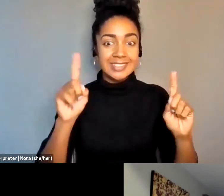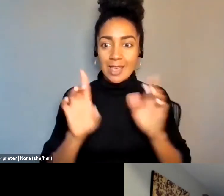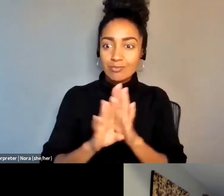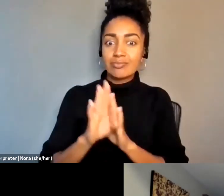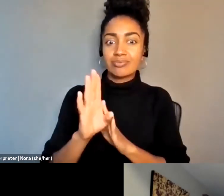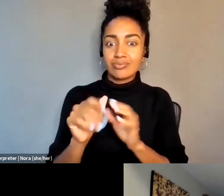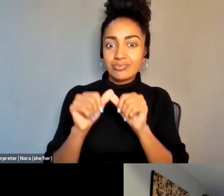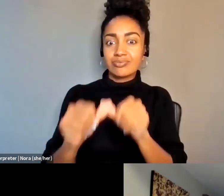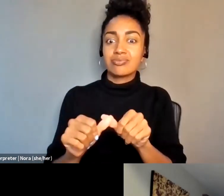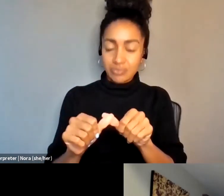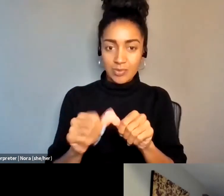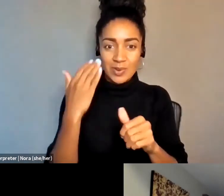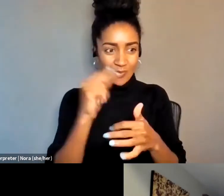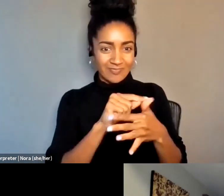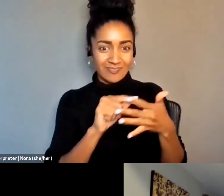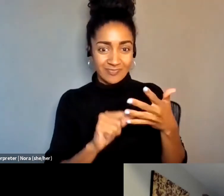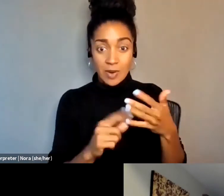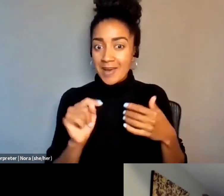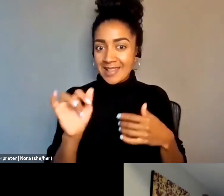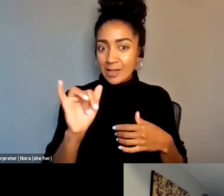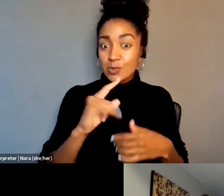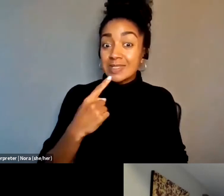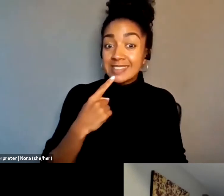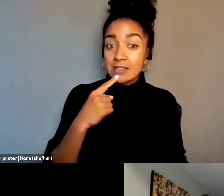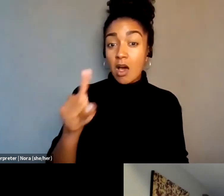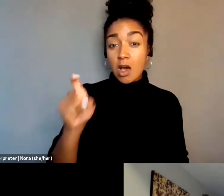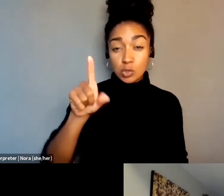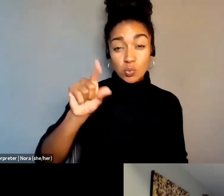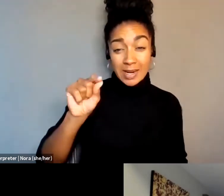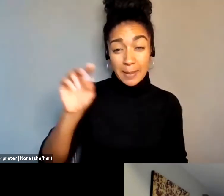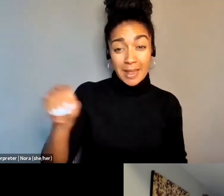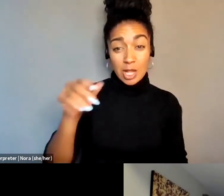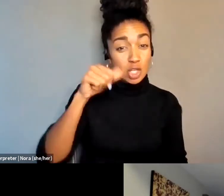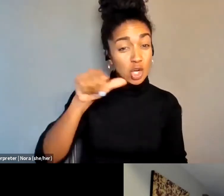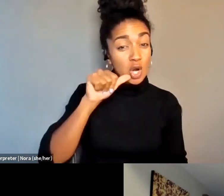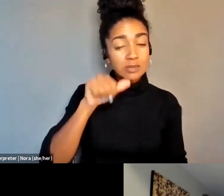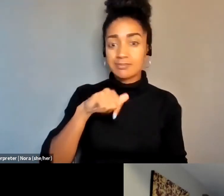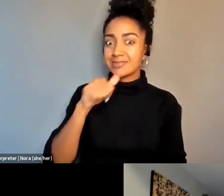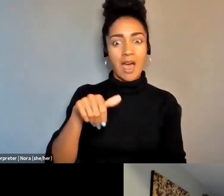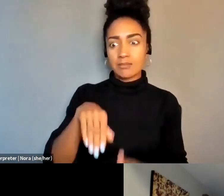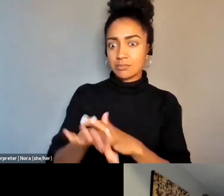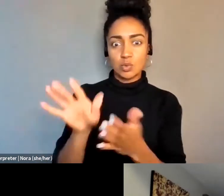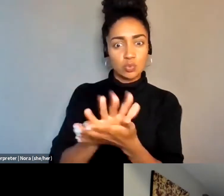but as you said 120 million girls out of school and depending on what age ranges, you look at, that's already 14 to 20 percent of the world's